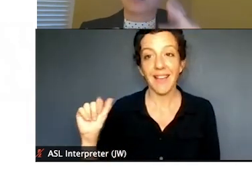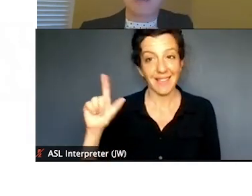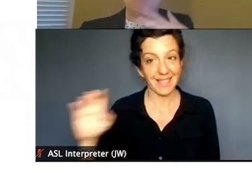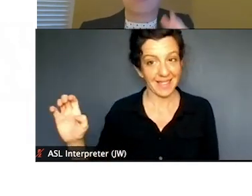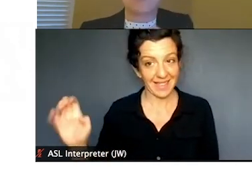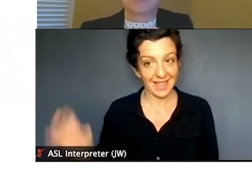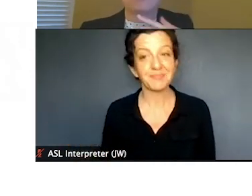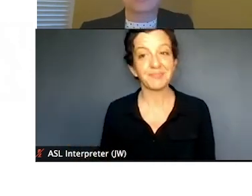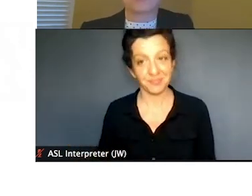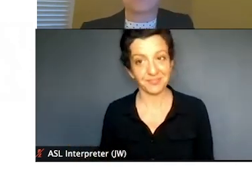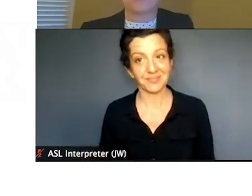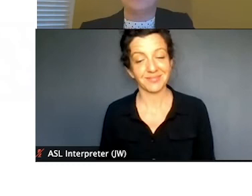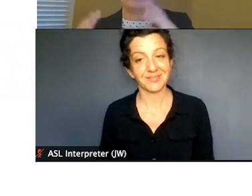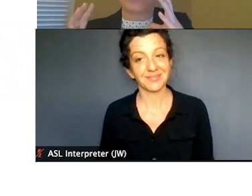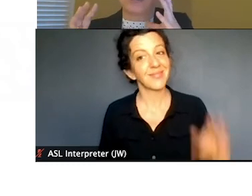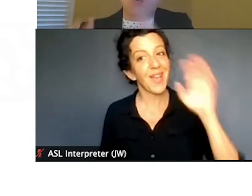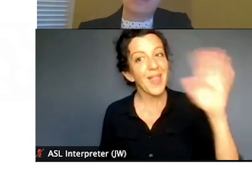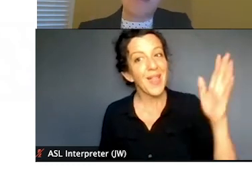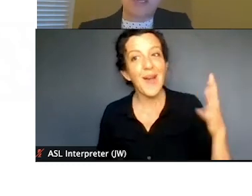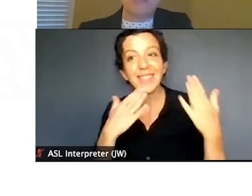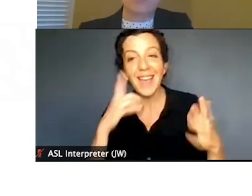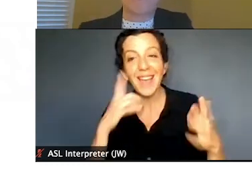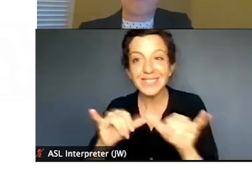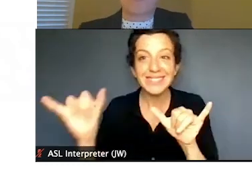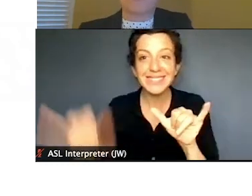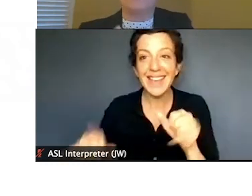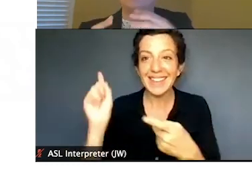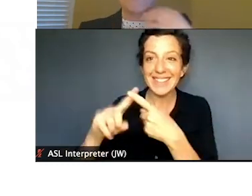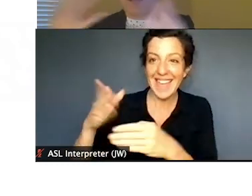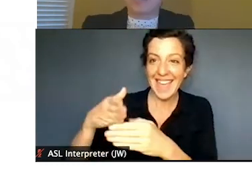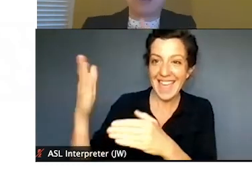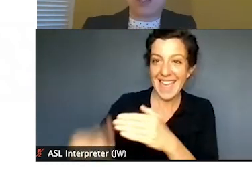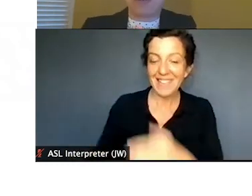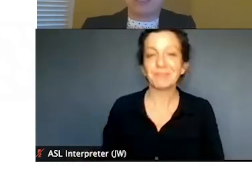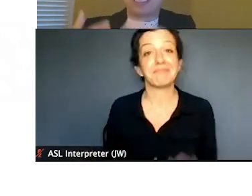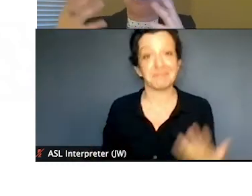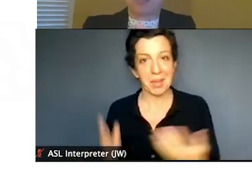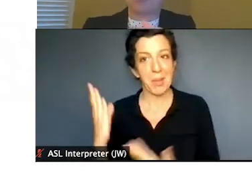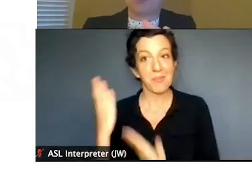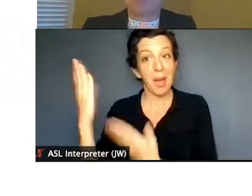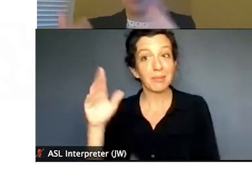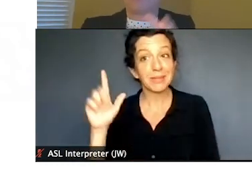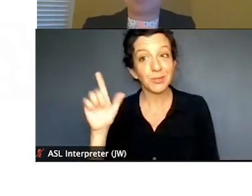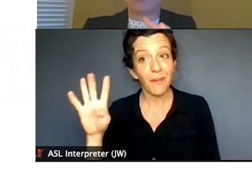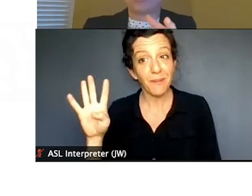account logins, passwords, et cetera. So they can only be used for providing the service that a person was interested in